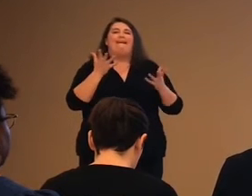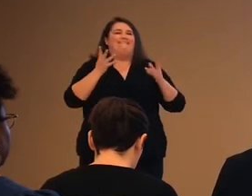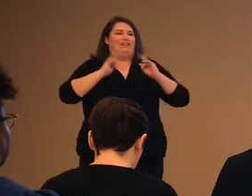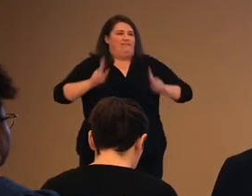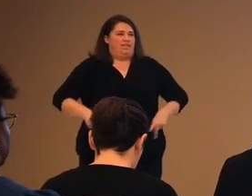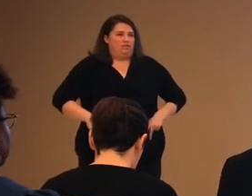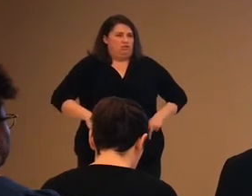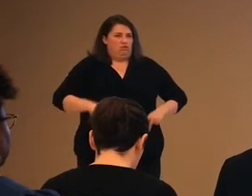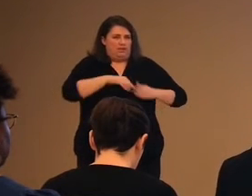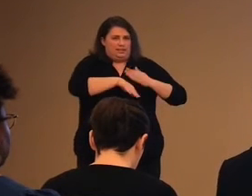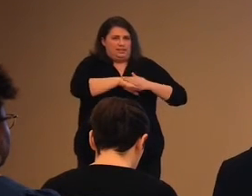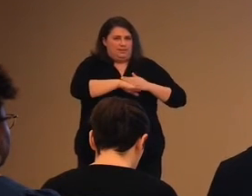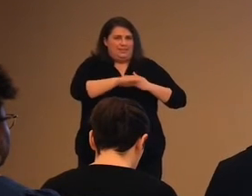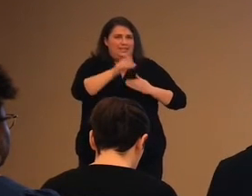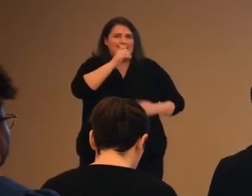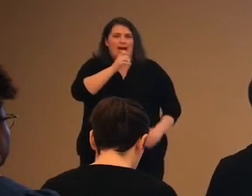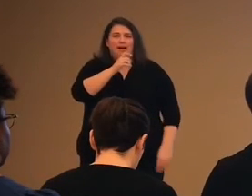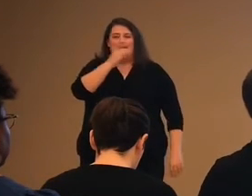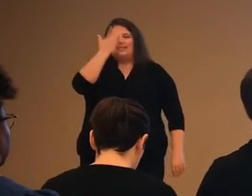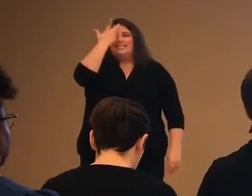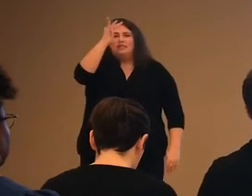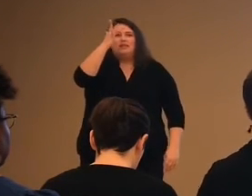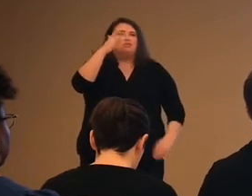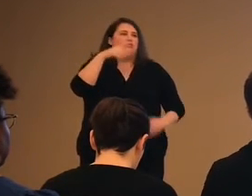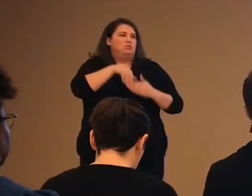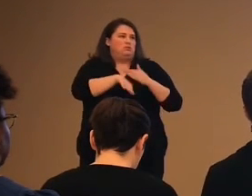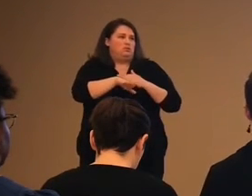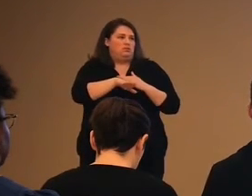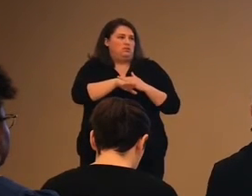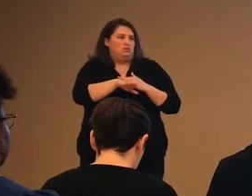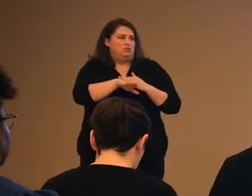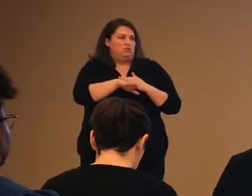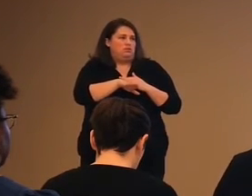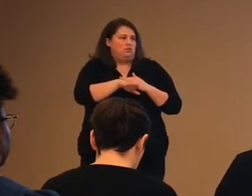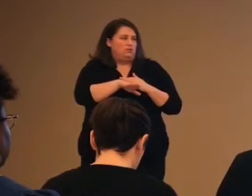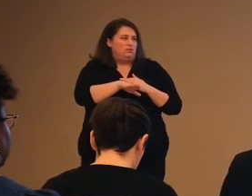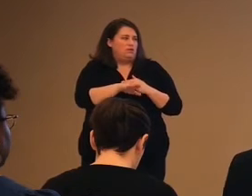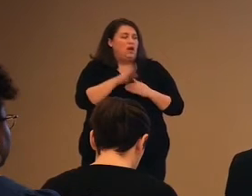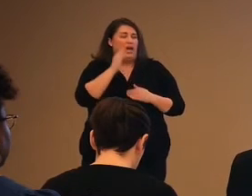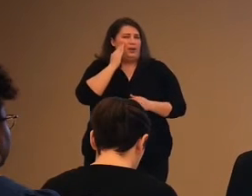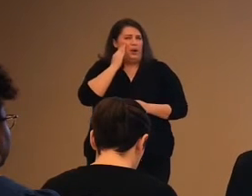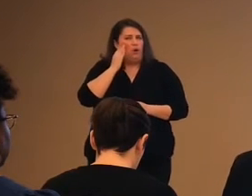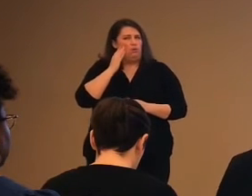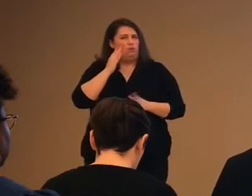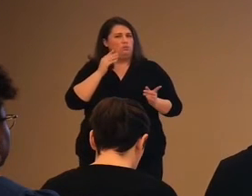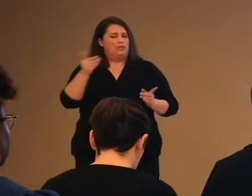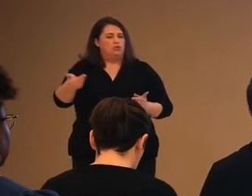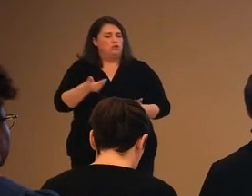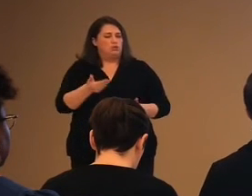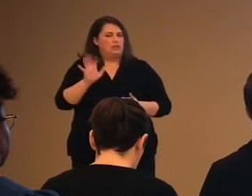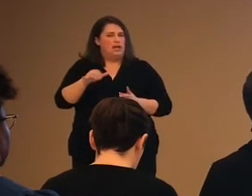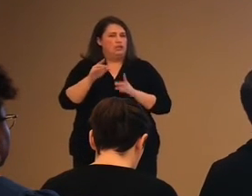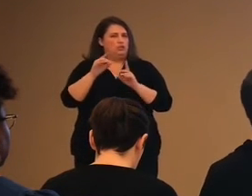Not intellectual accessibility, I know one Senate introduced me. We use that term. I don't know if everyone